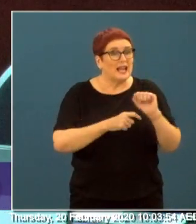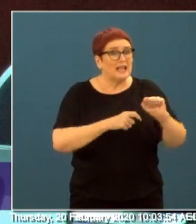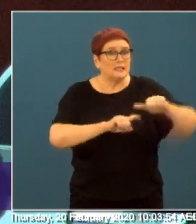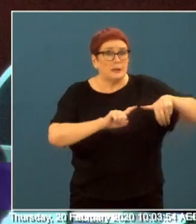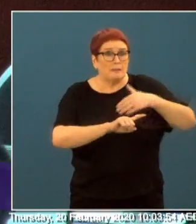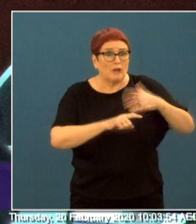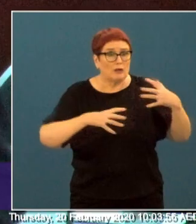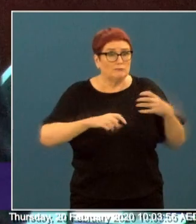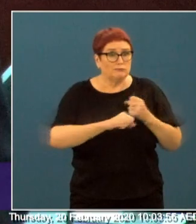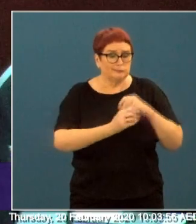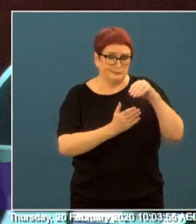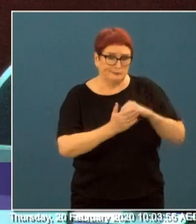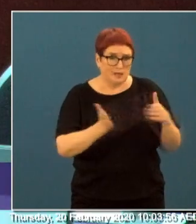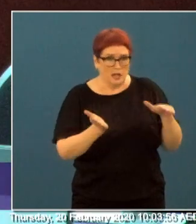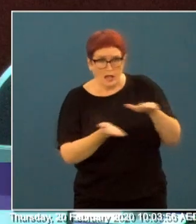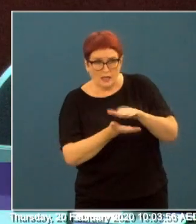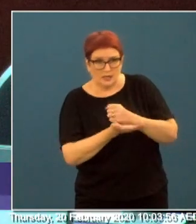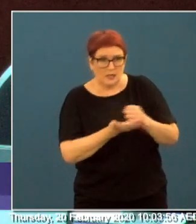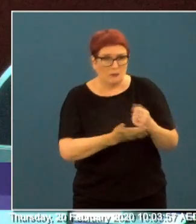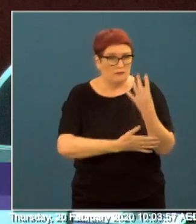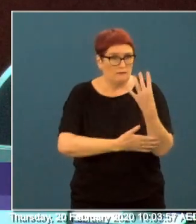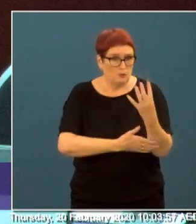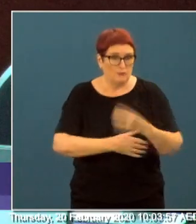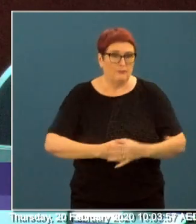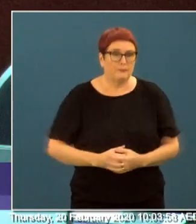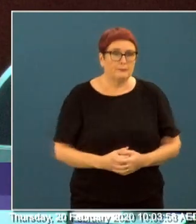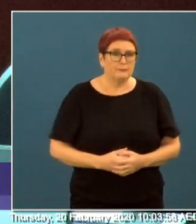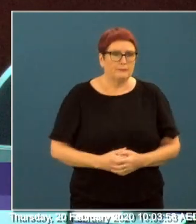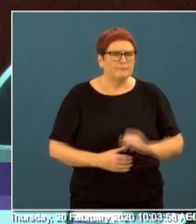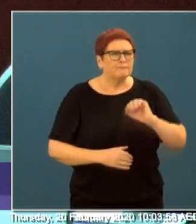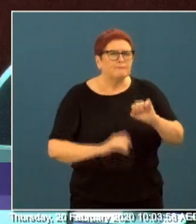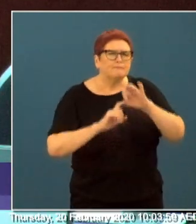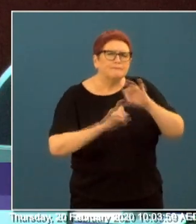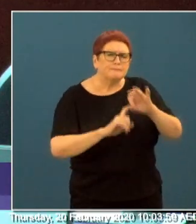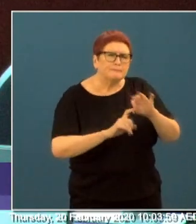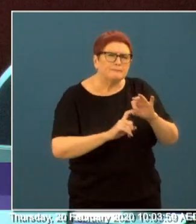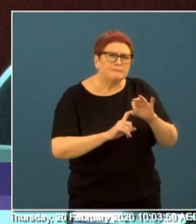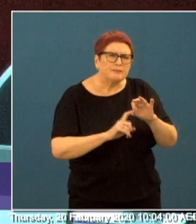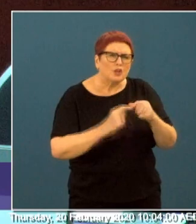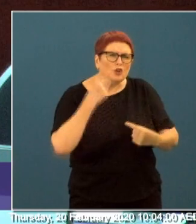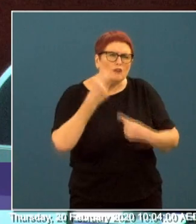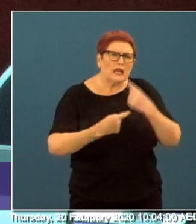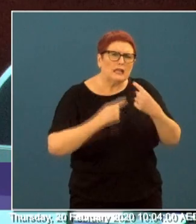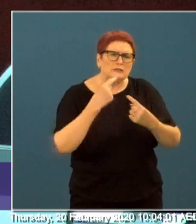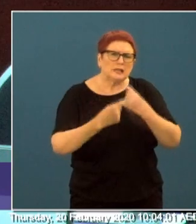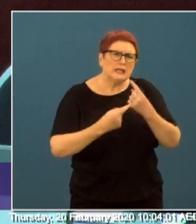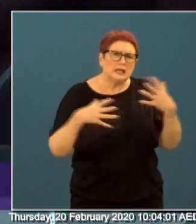Have you set out in your statement an overview of Australia's health care system?